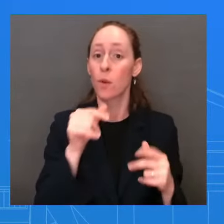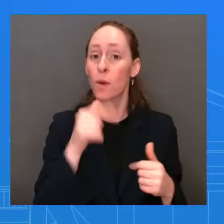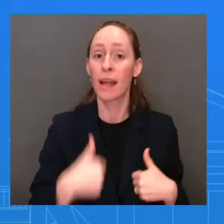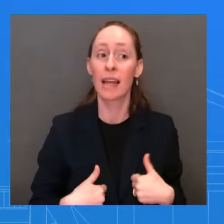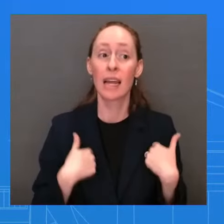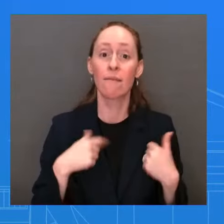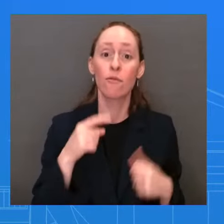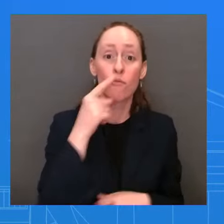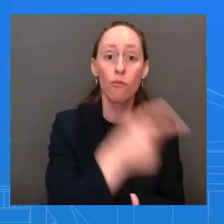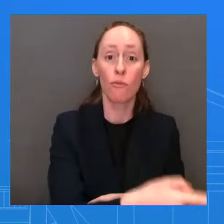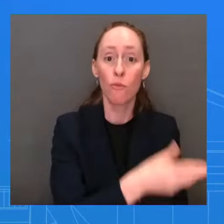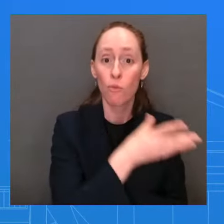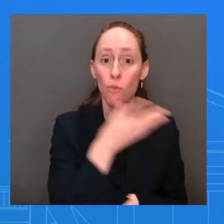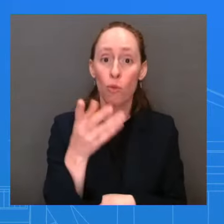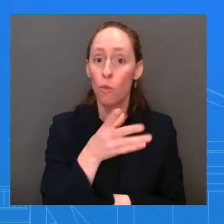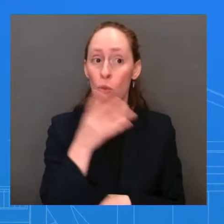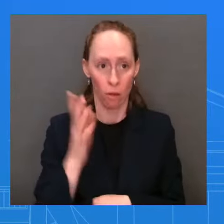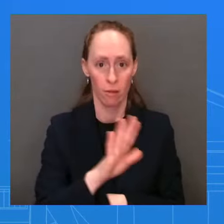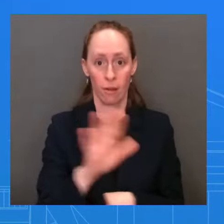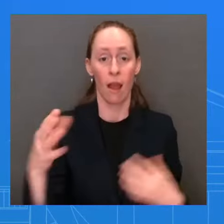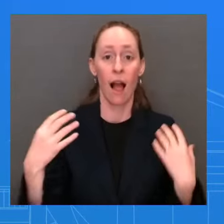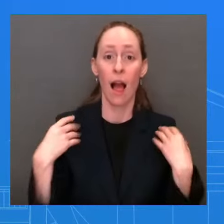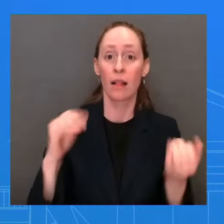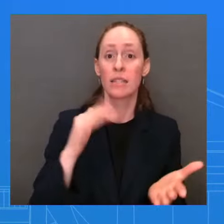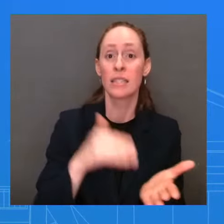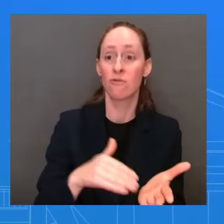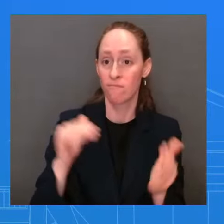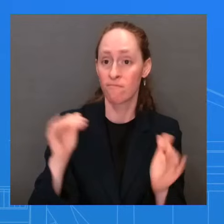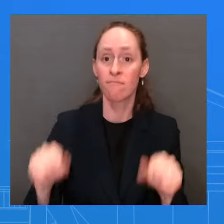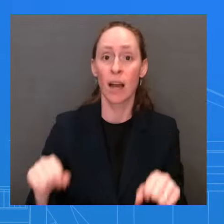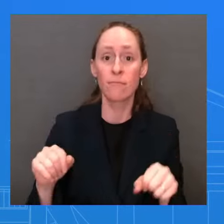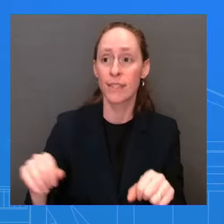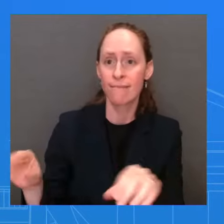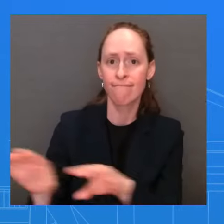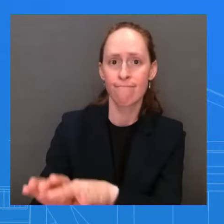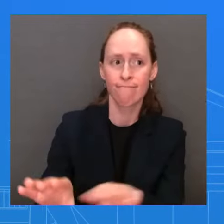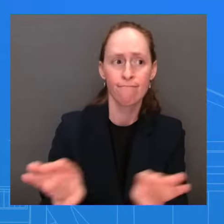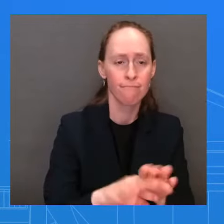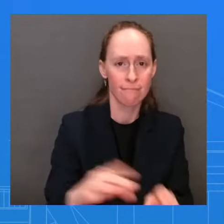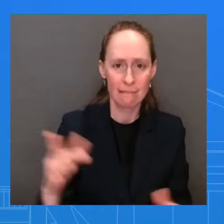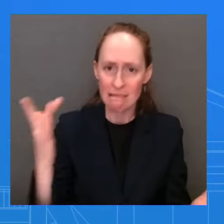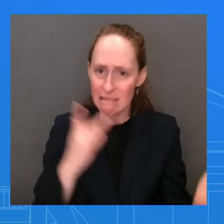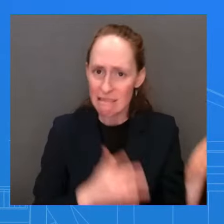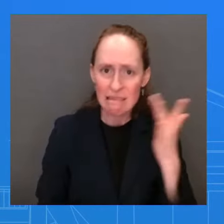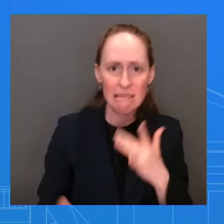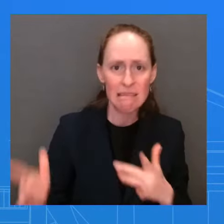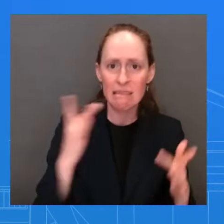And third, the Department of Education shared how the Speaker's bill would remove up to 60,000 teachers from --